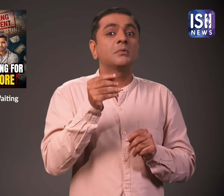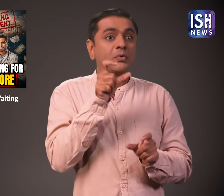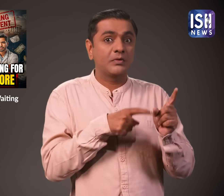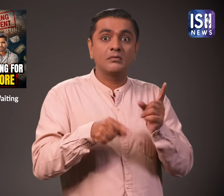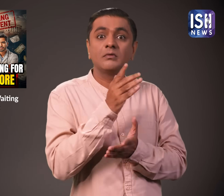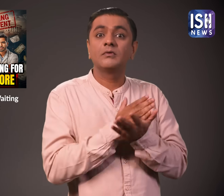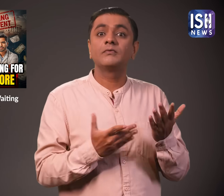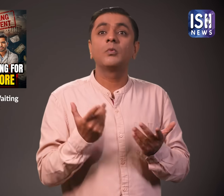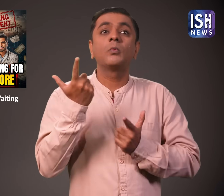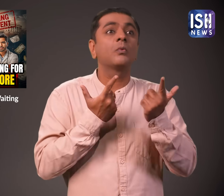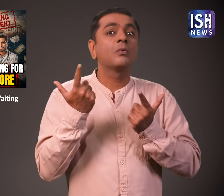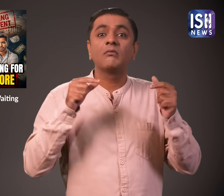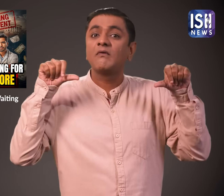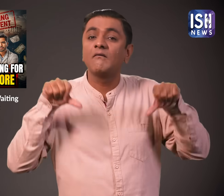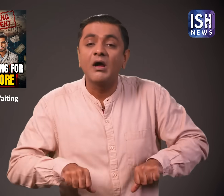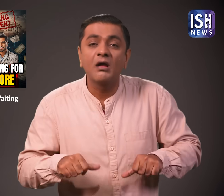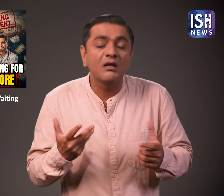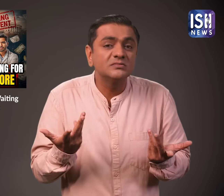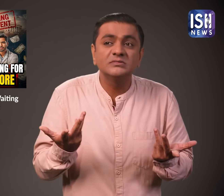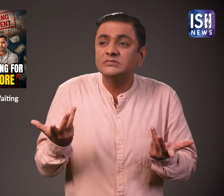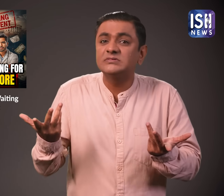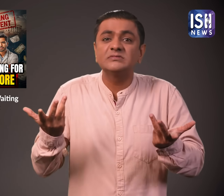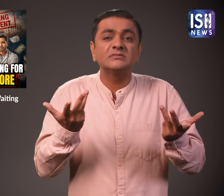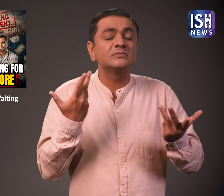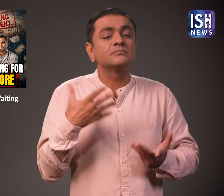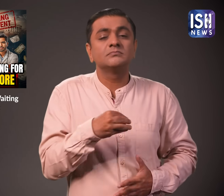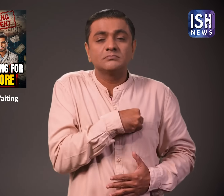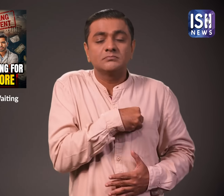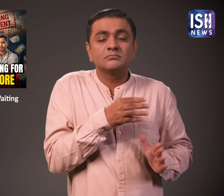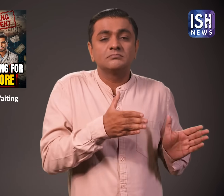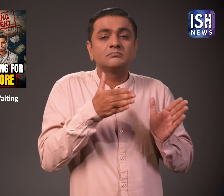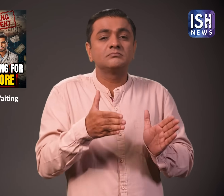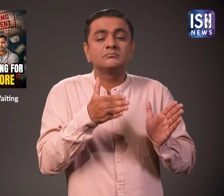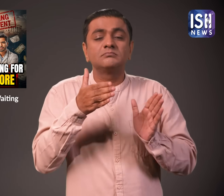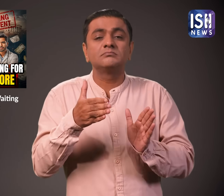Others, unable to afford loans, continue to endure their illnesses